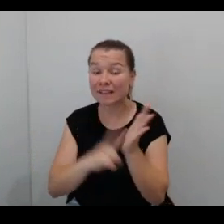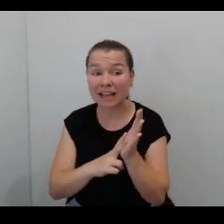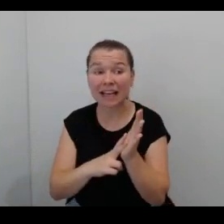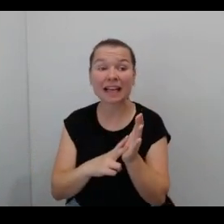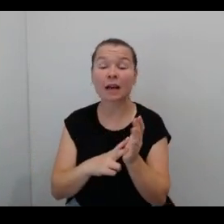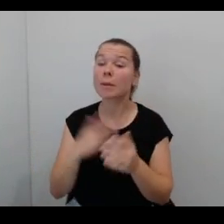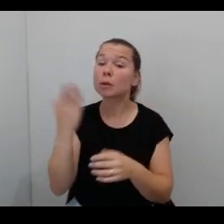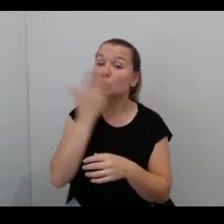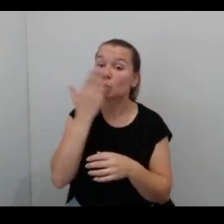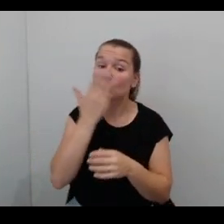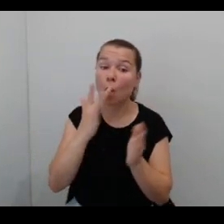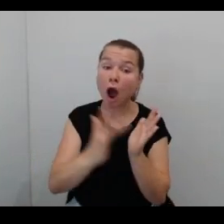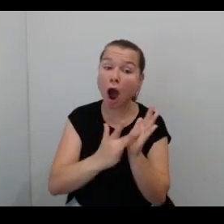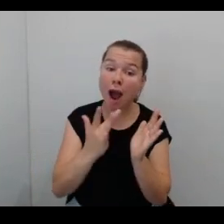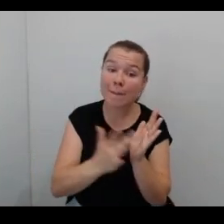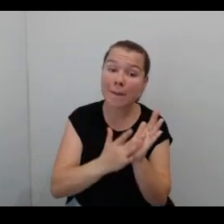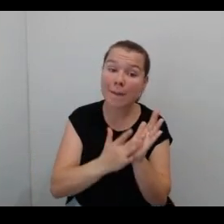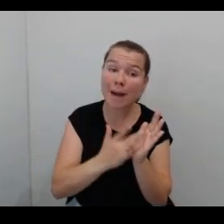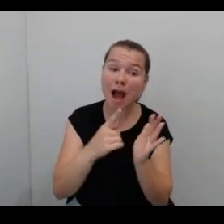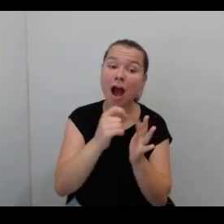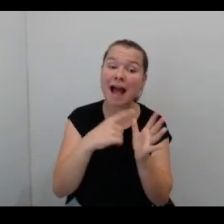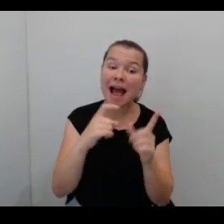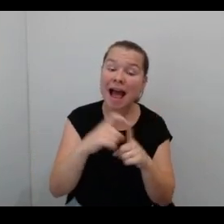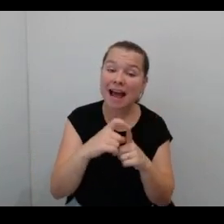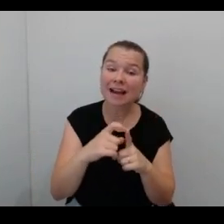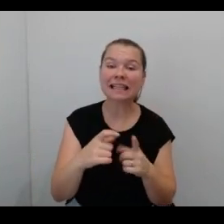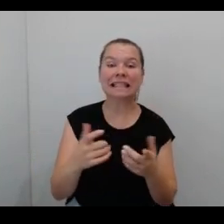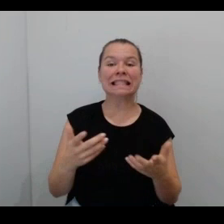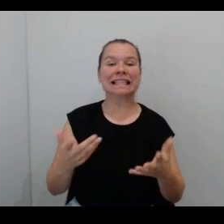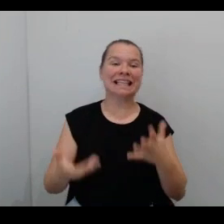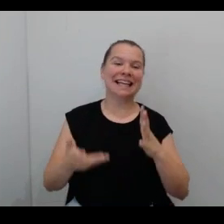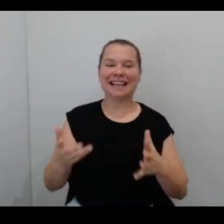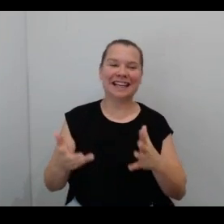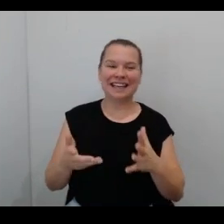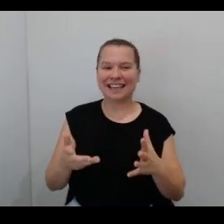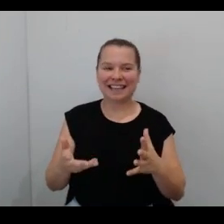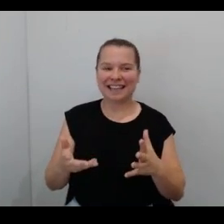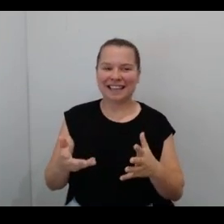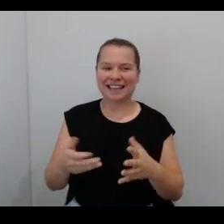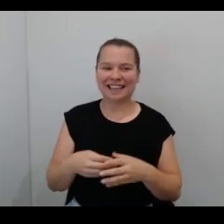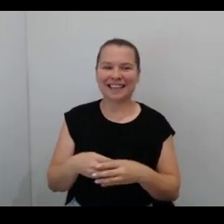the common ones these days. ... KATHERINE: No.